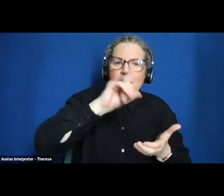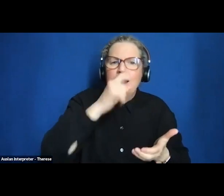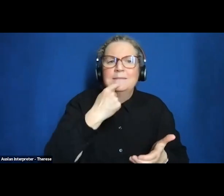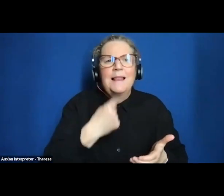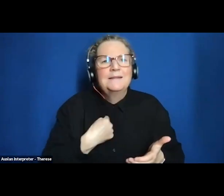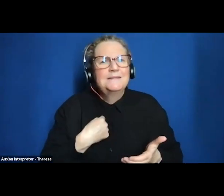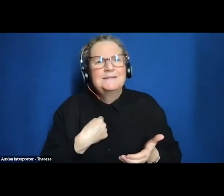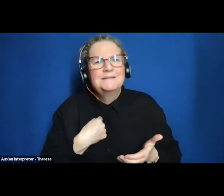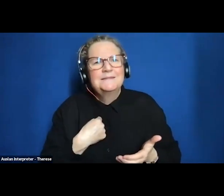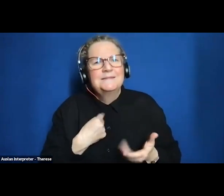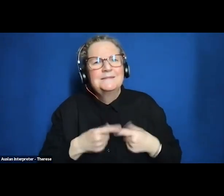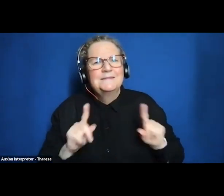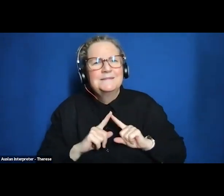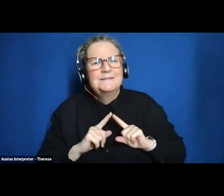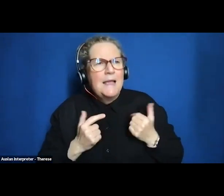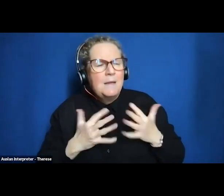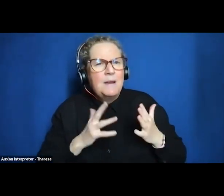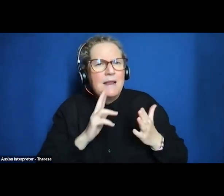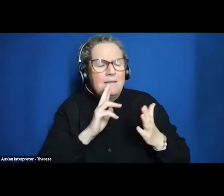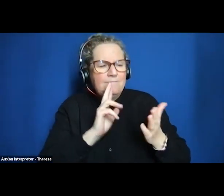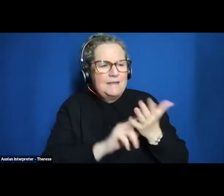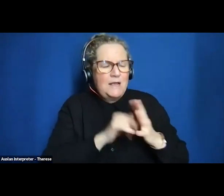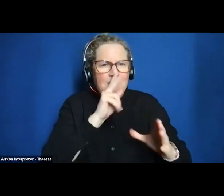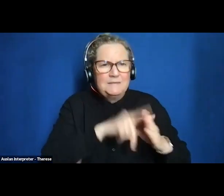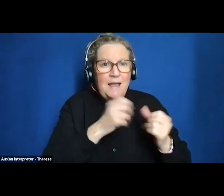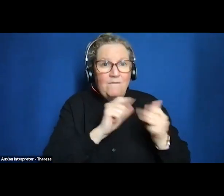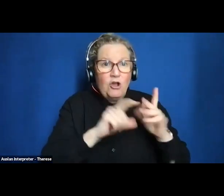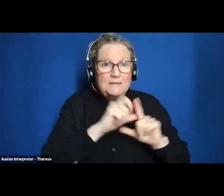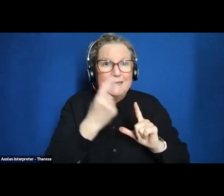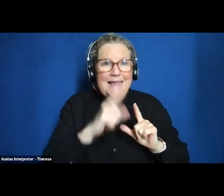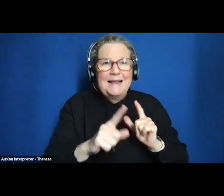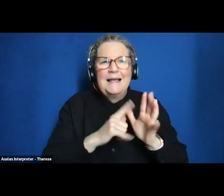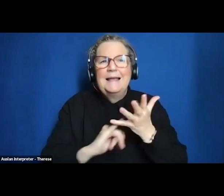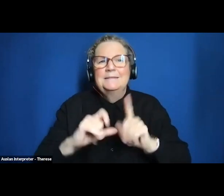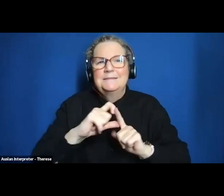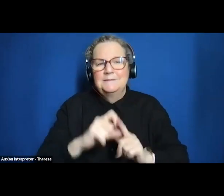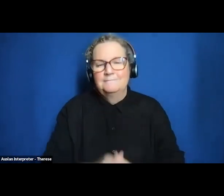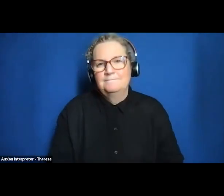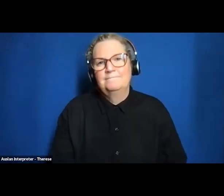NDIS participants experienced both an intellectual disability and autism.